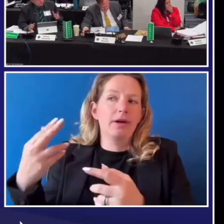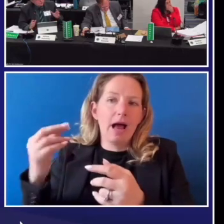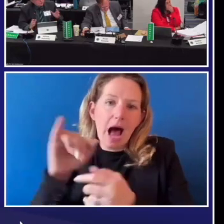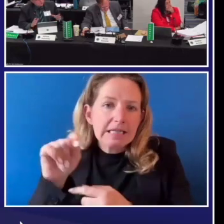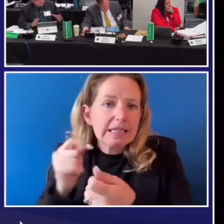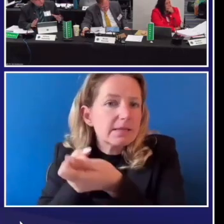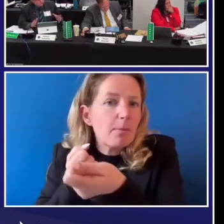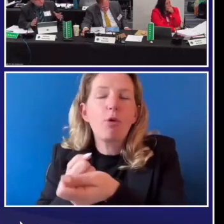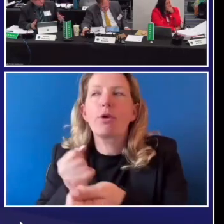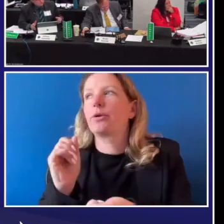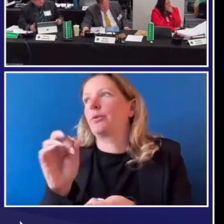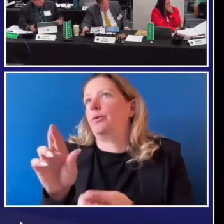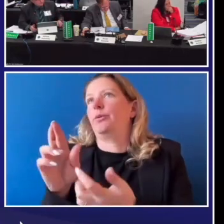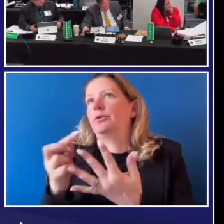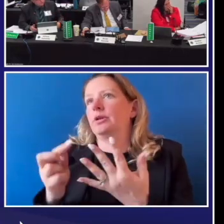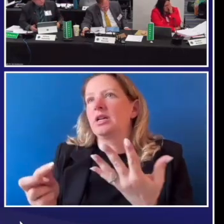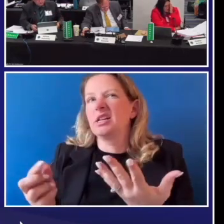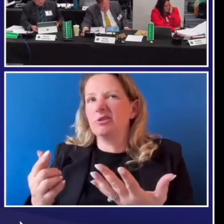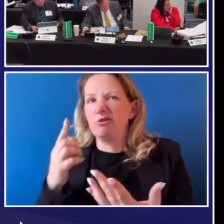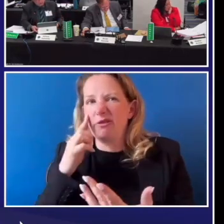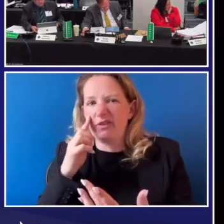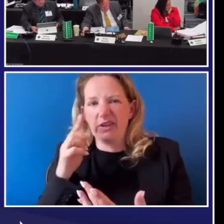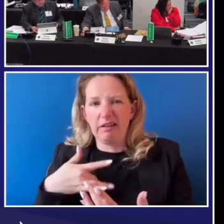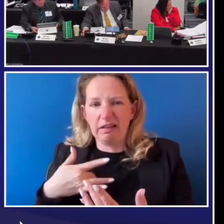you just thinking of the formal commission activities proper?